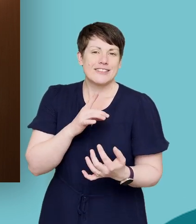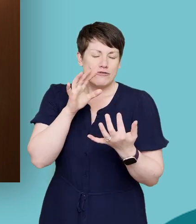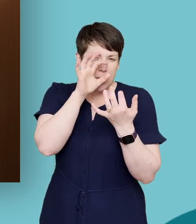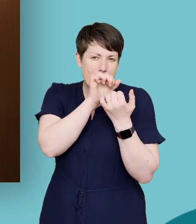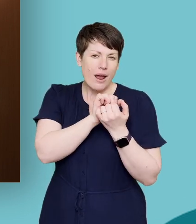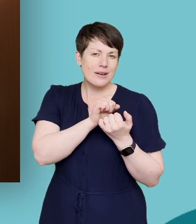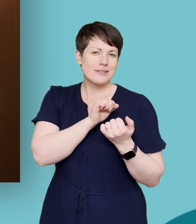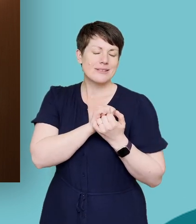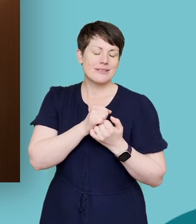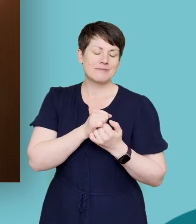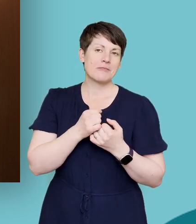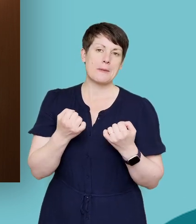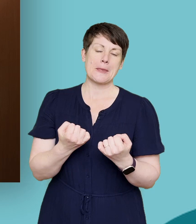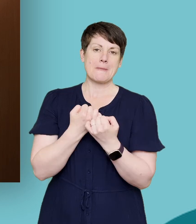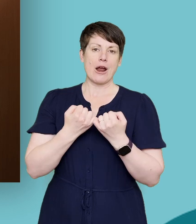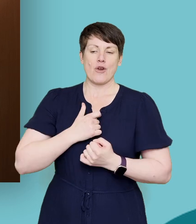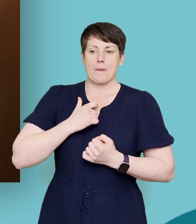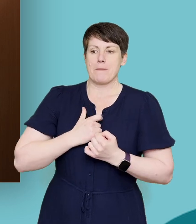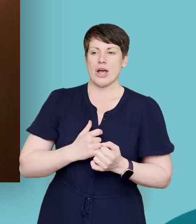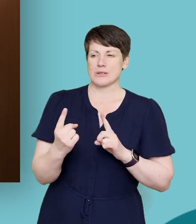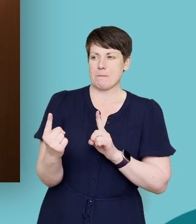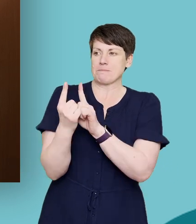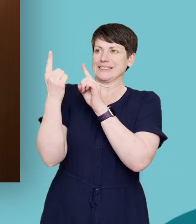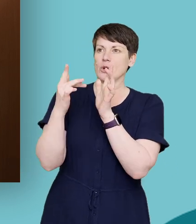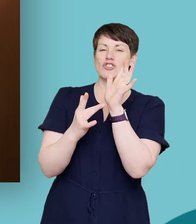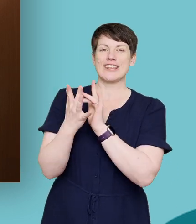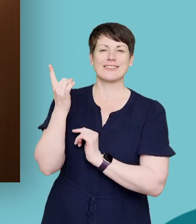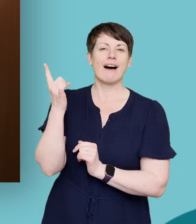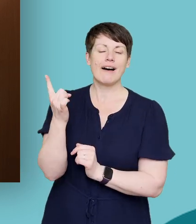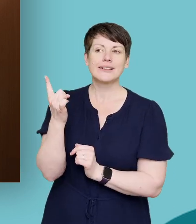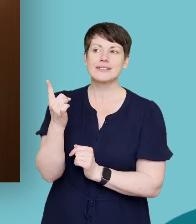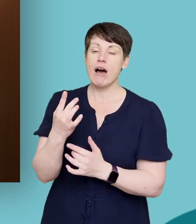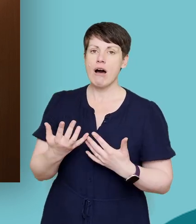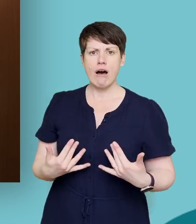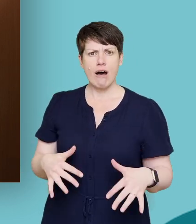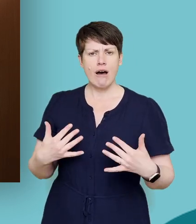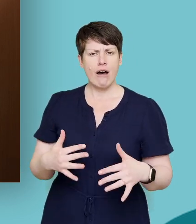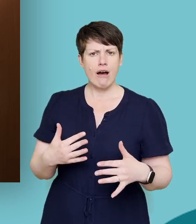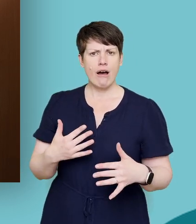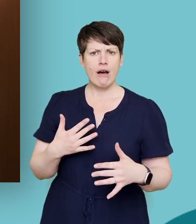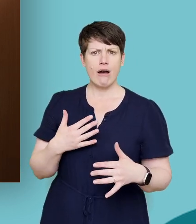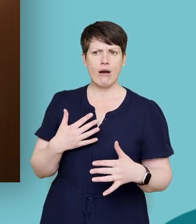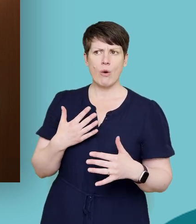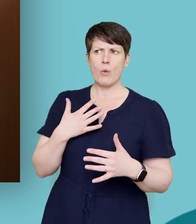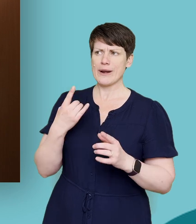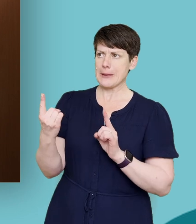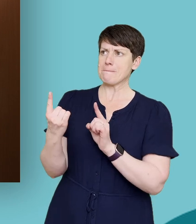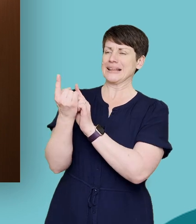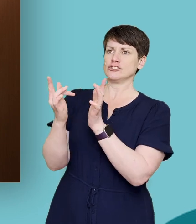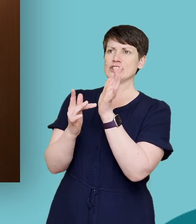our personal encounters with Jesus, that when we are changed and transformed by